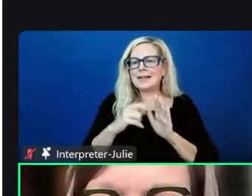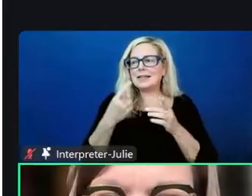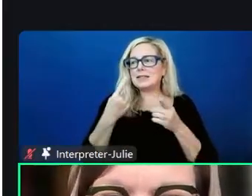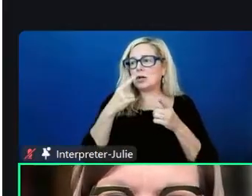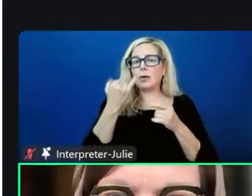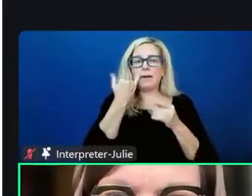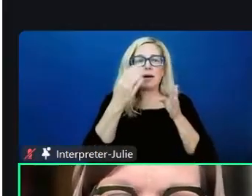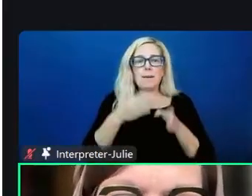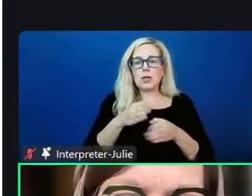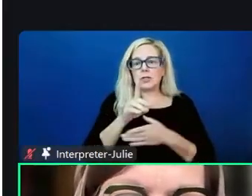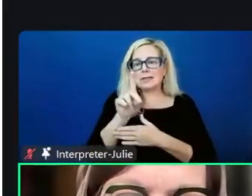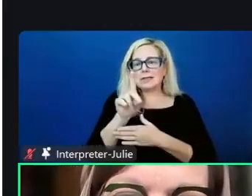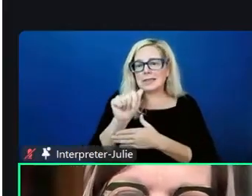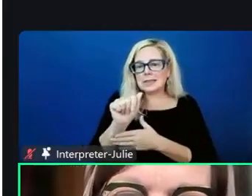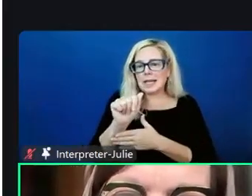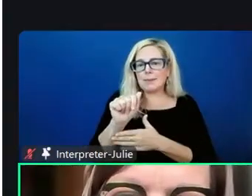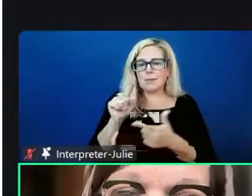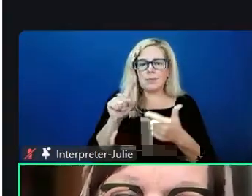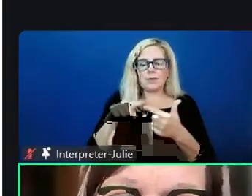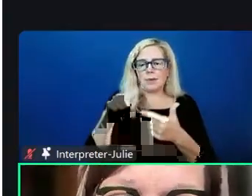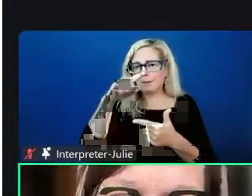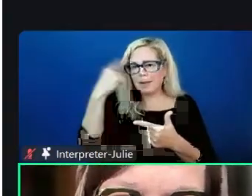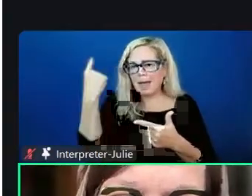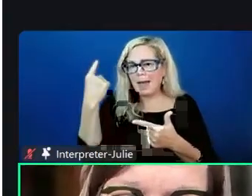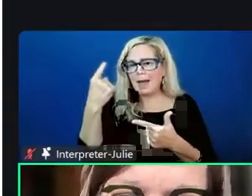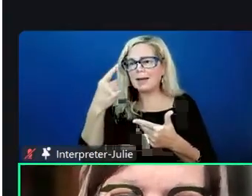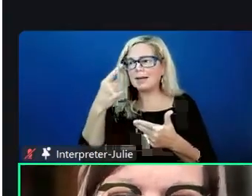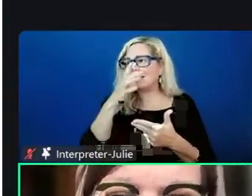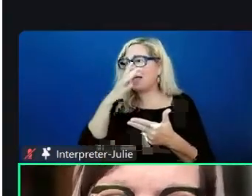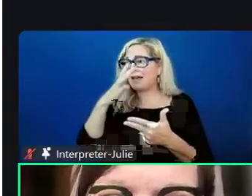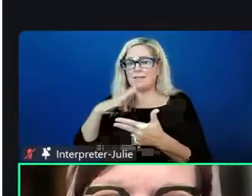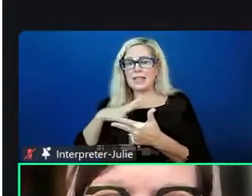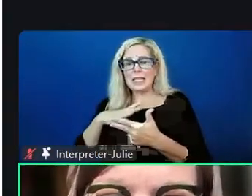black and female, let's say you're going to have a different